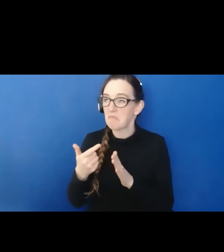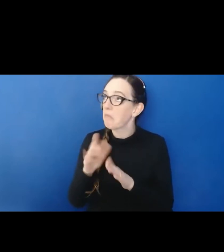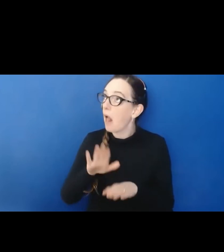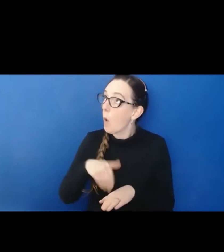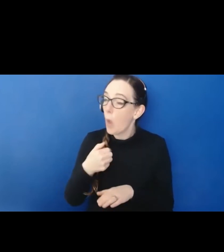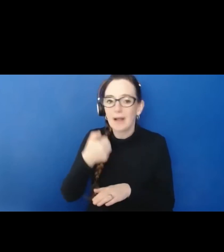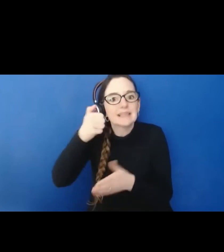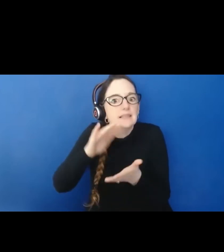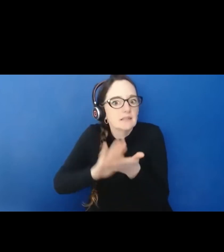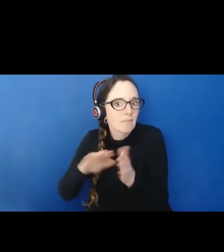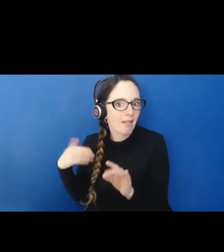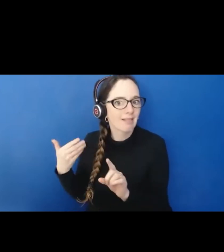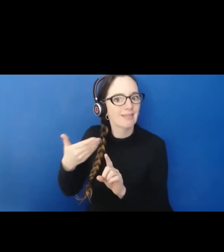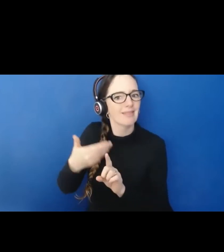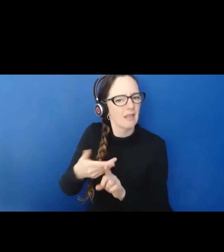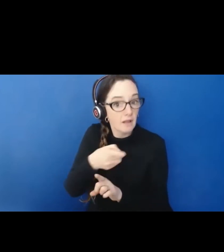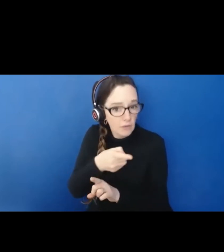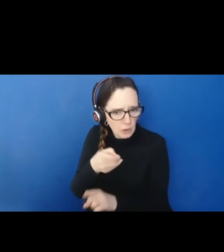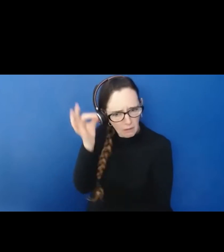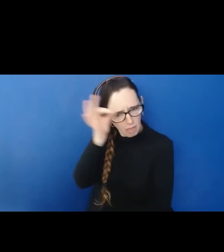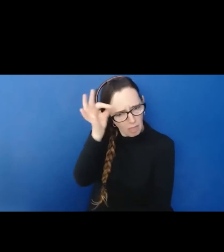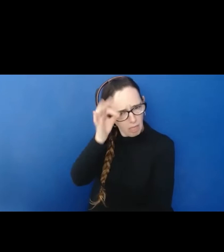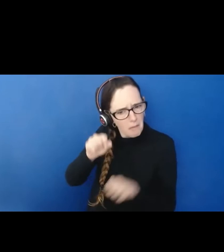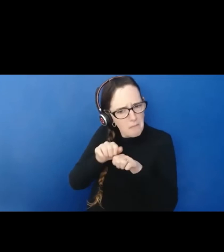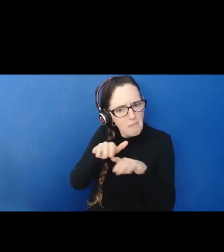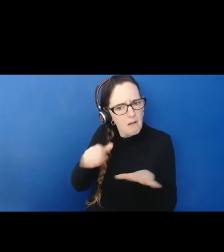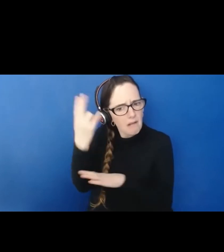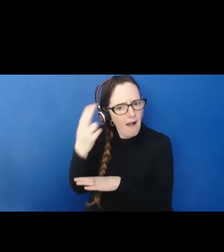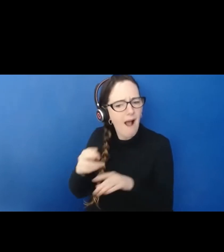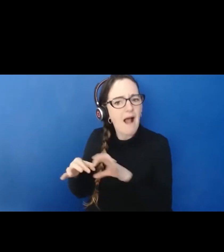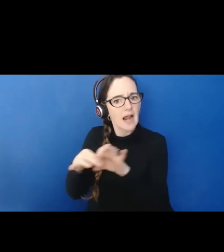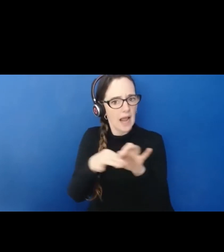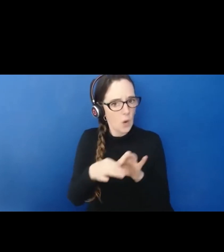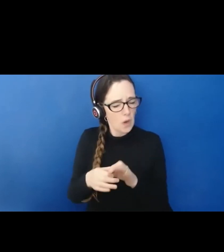And for those who don't know about it, the Public Art Network is a relatively new entity